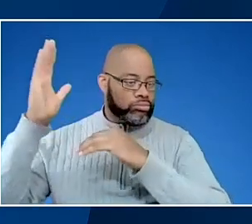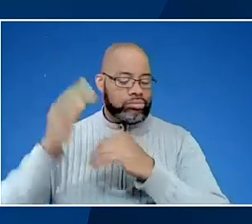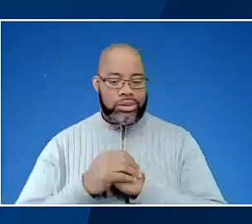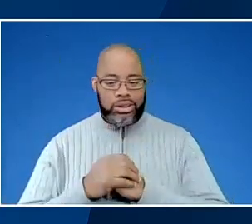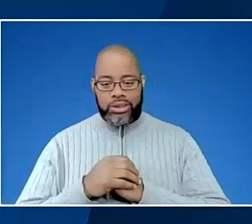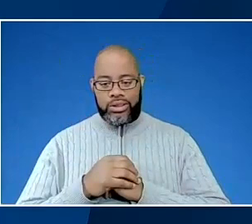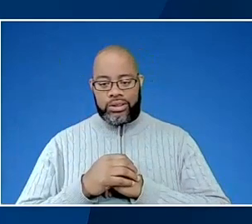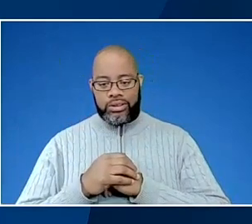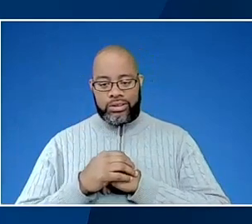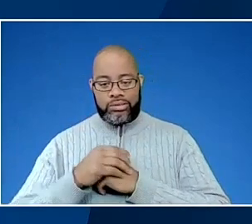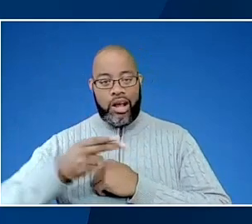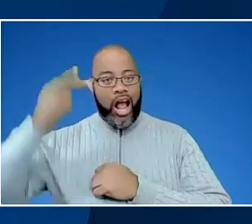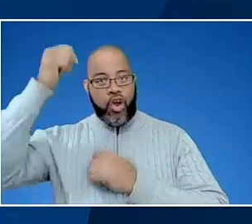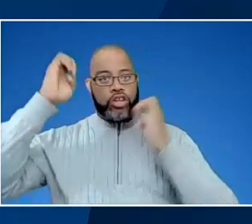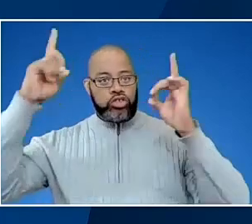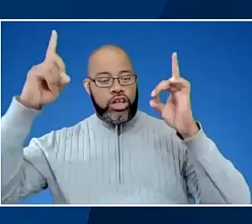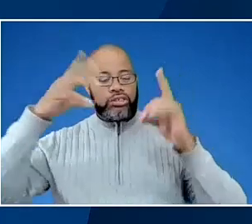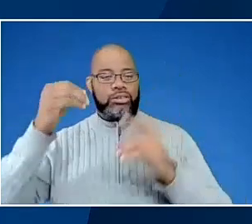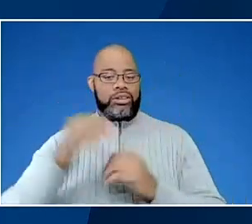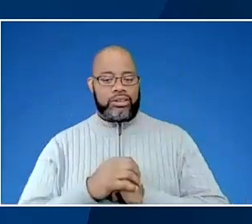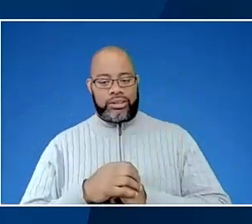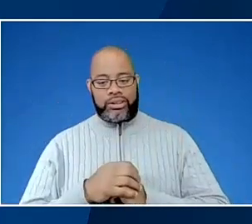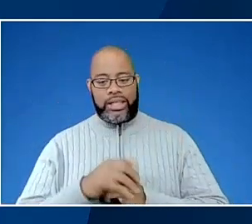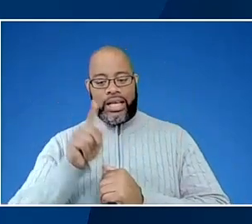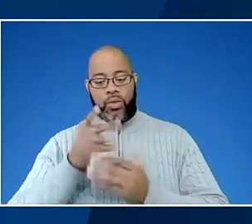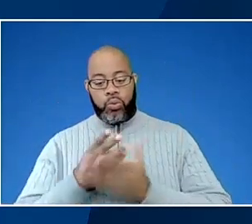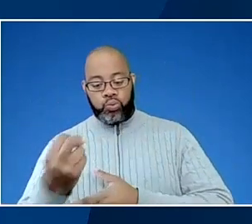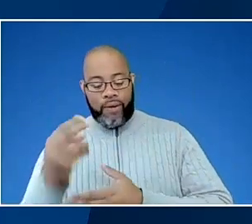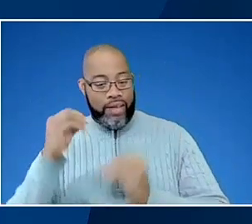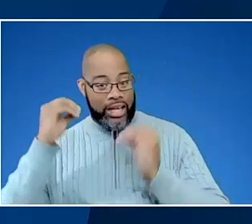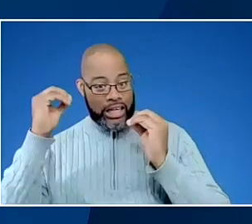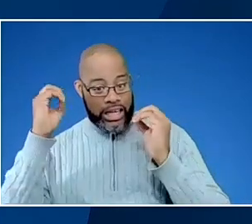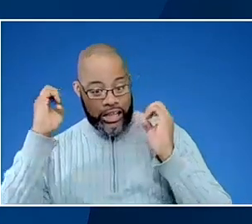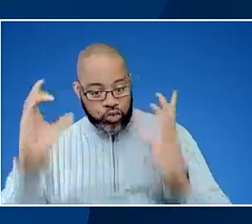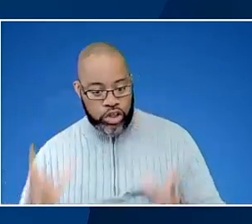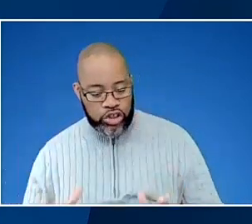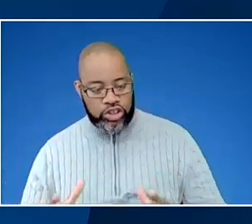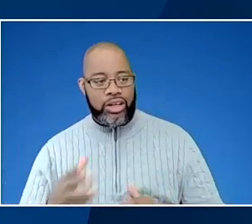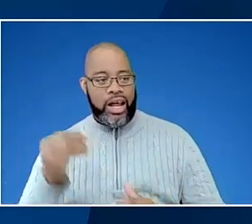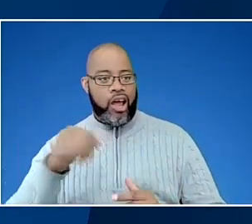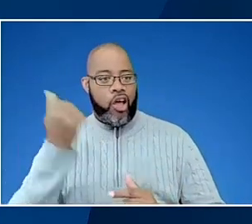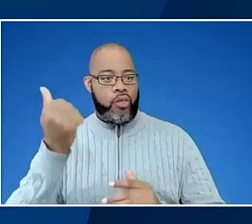education and K-12 education and other education-related organizations and